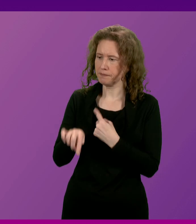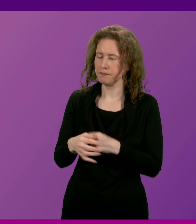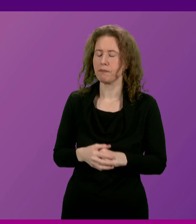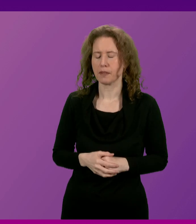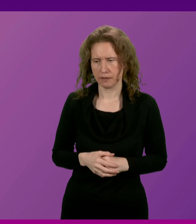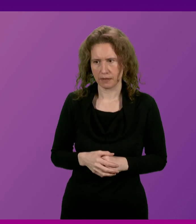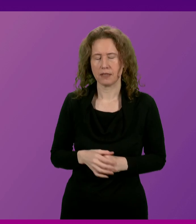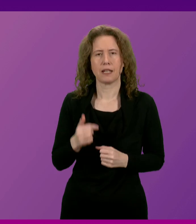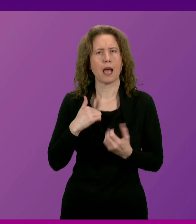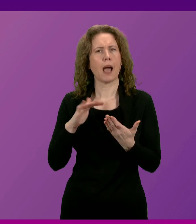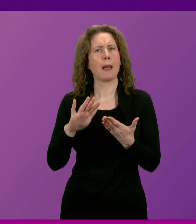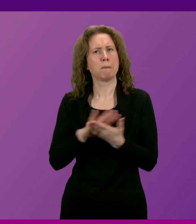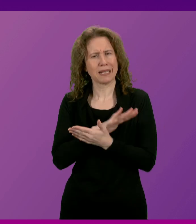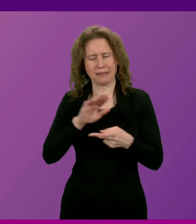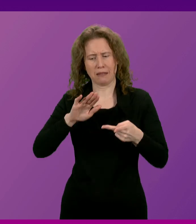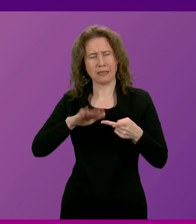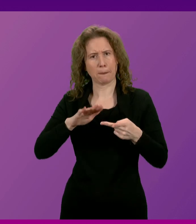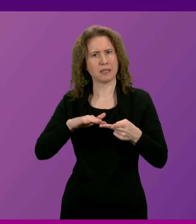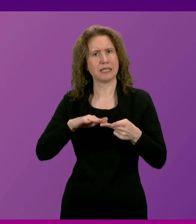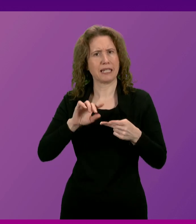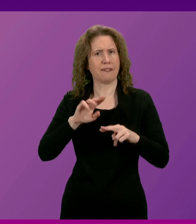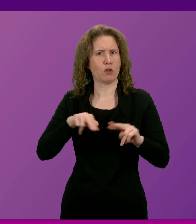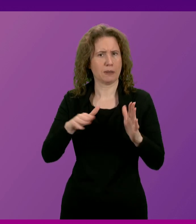I am very pleased that the Deputy First Minister, along with partners, will sign the Falkirk